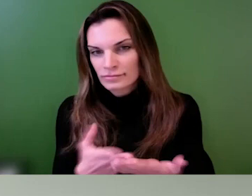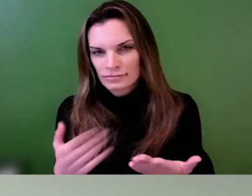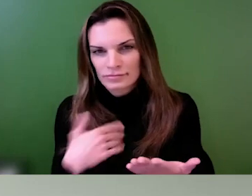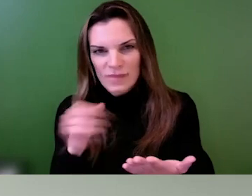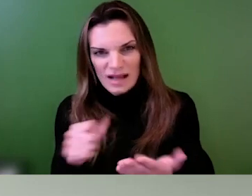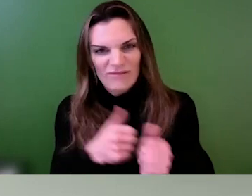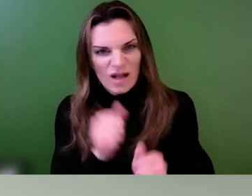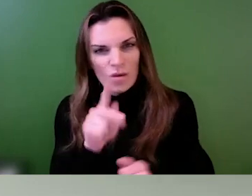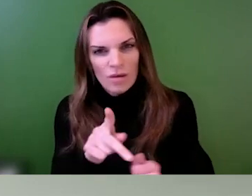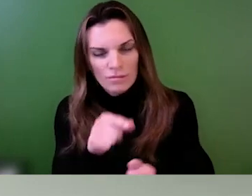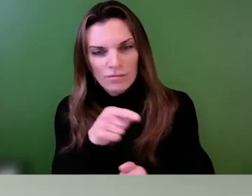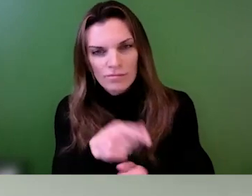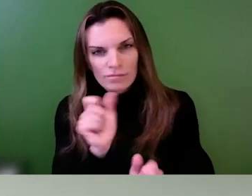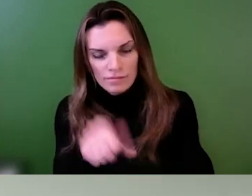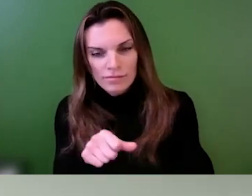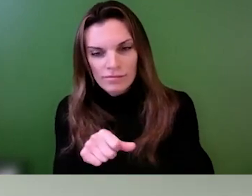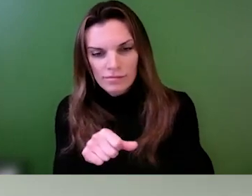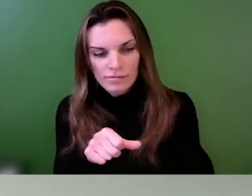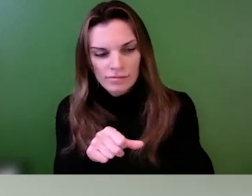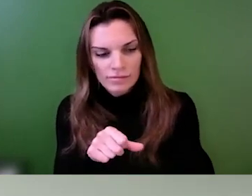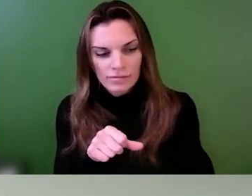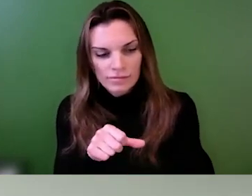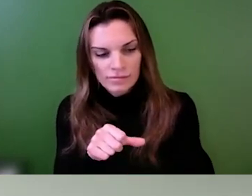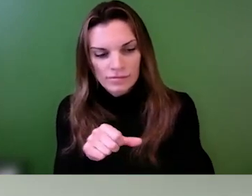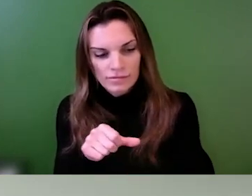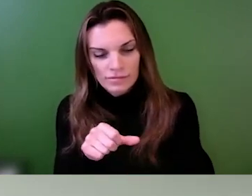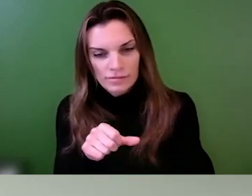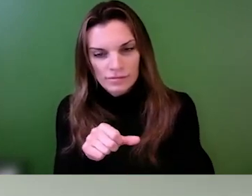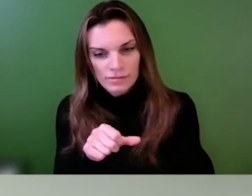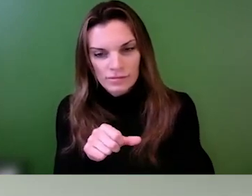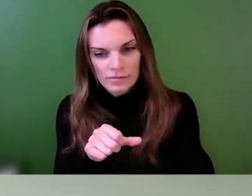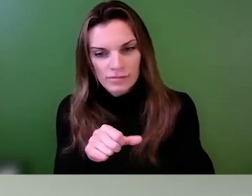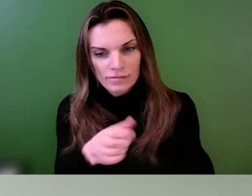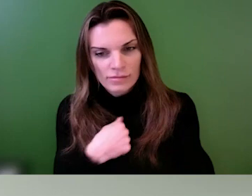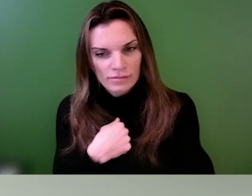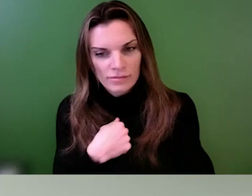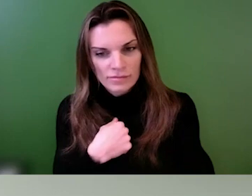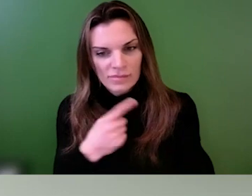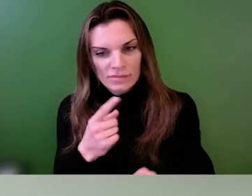could follow-up with you on that. Because I'm not going to be able to recall it in the